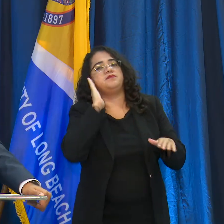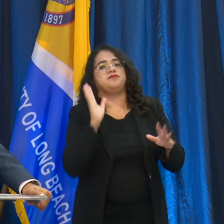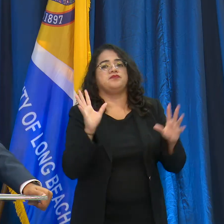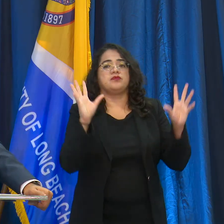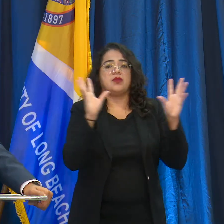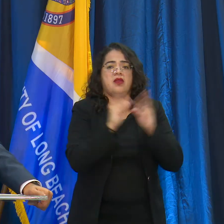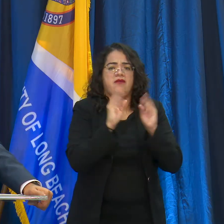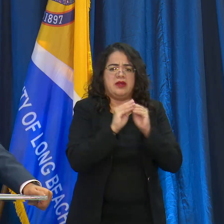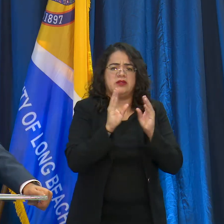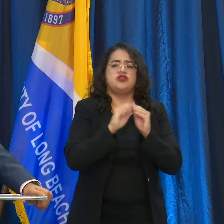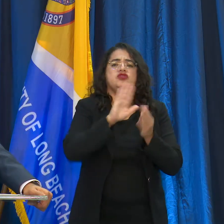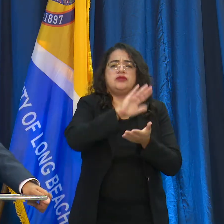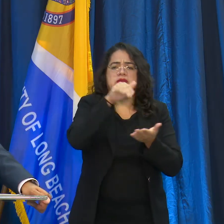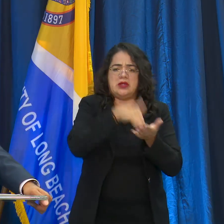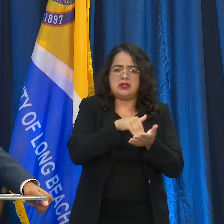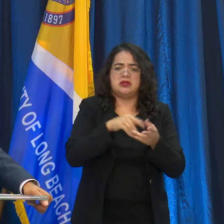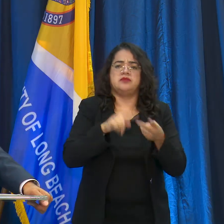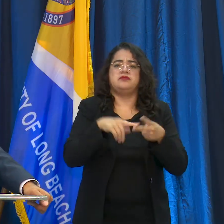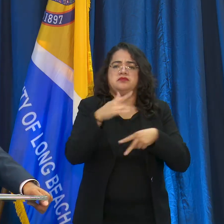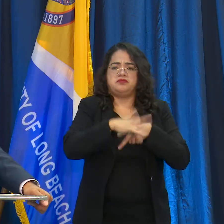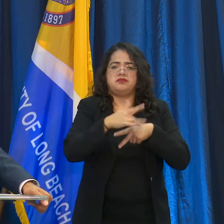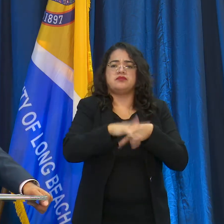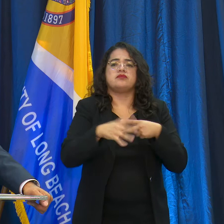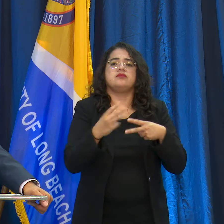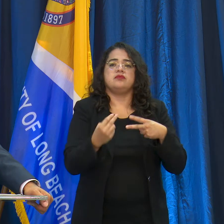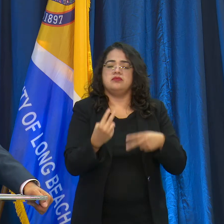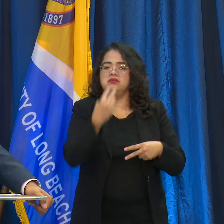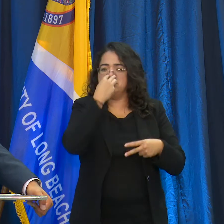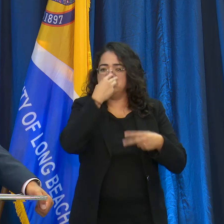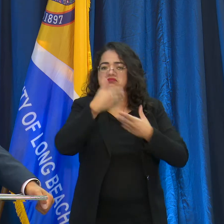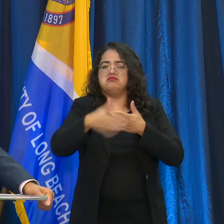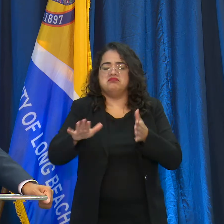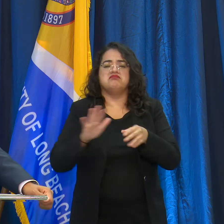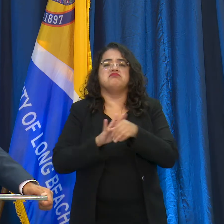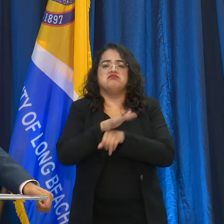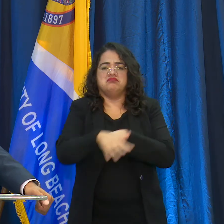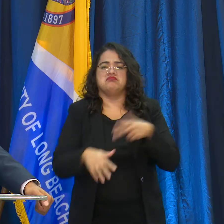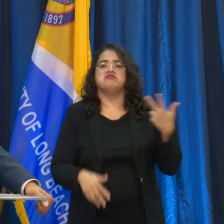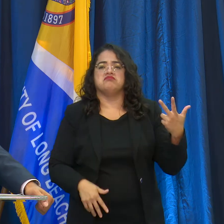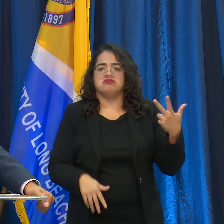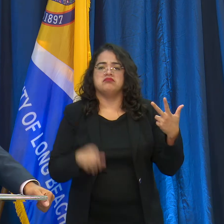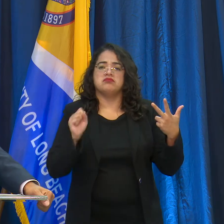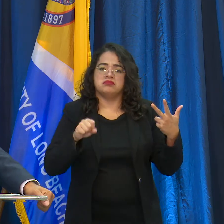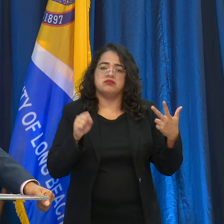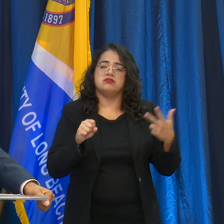I'm going to turn this over now to Kelly Colopy-- I'll actually go back to the schools once Kelly has concluded, just to go over